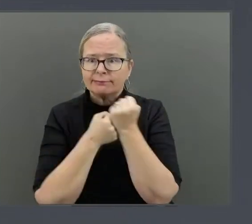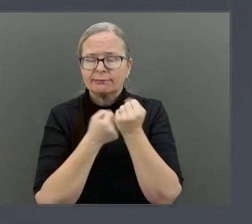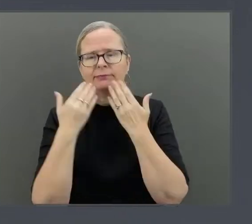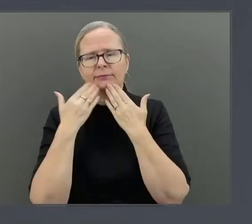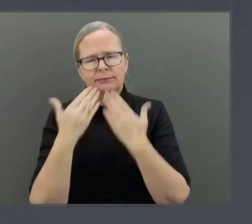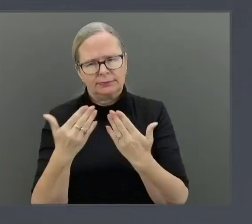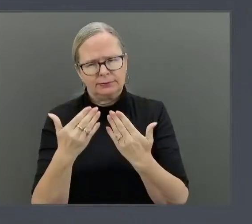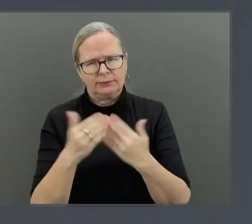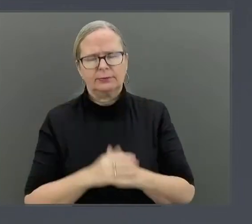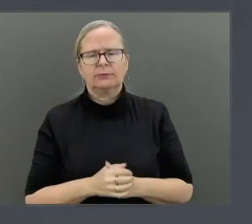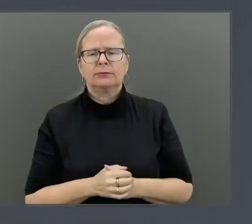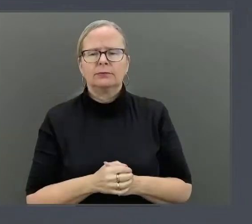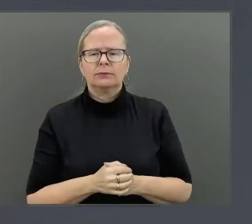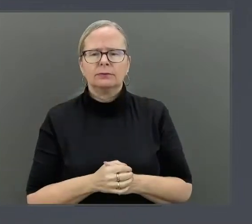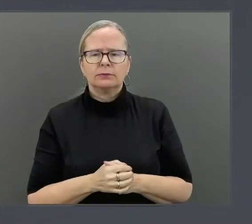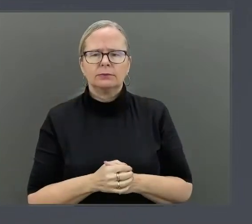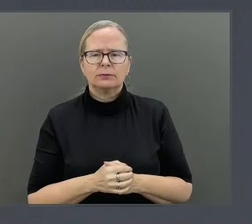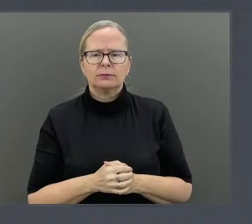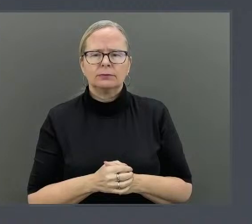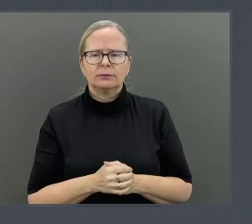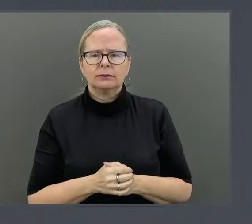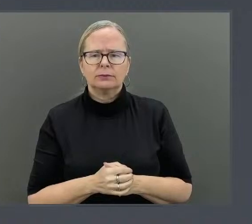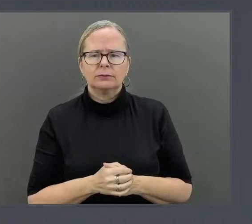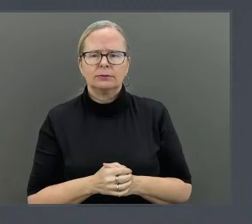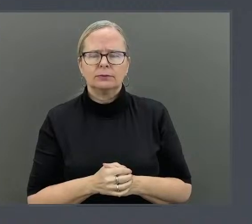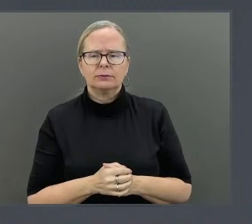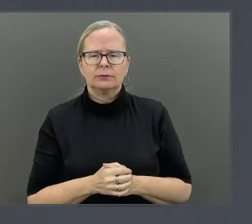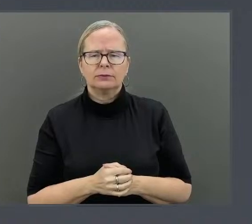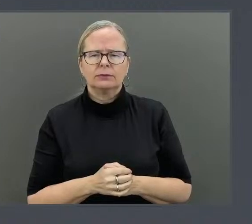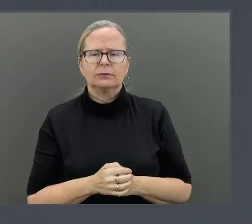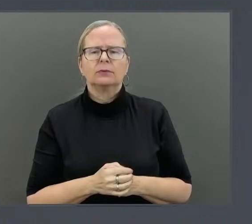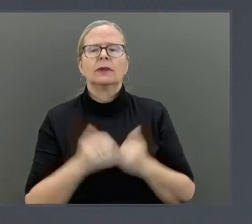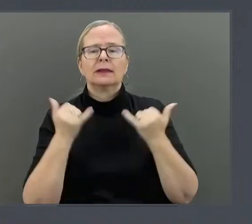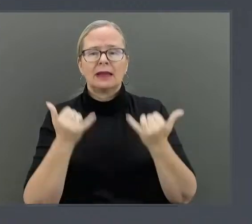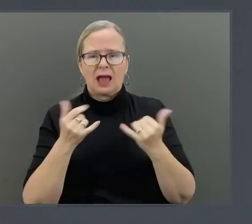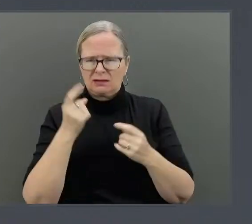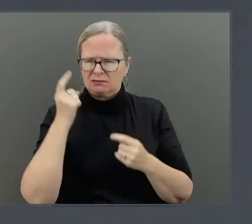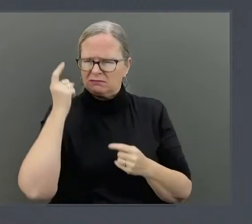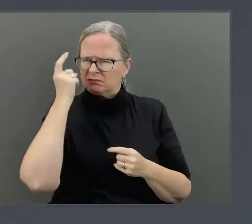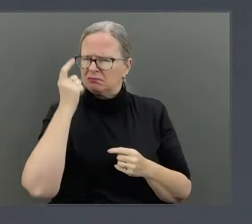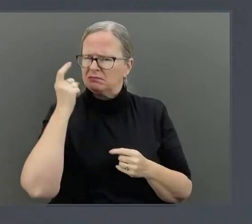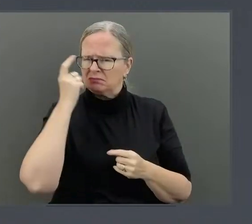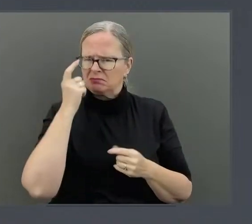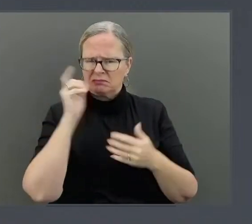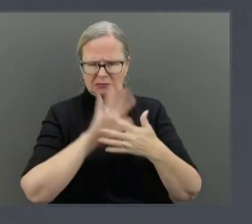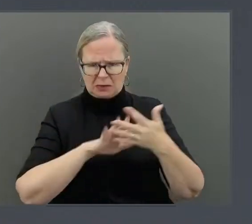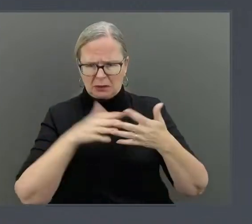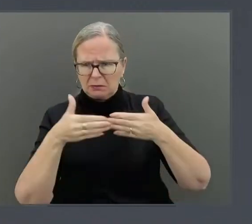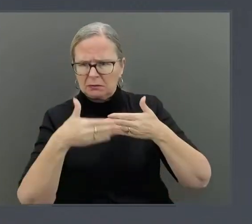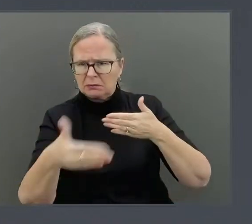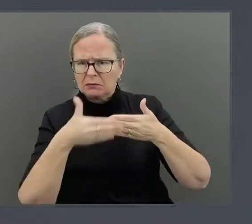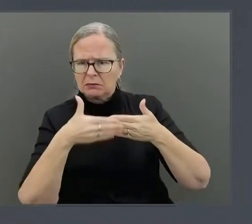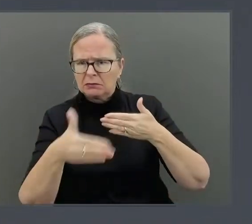you are still wondering about timelines as the repair work proceeds each stage tells us a little